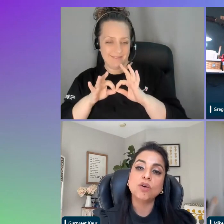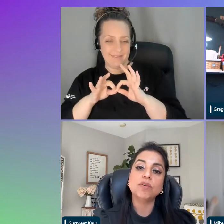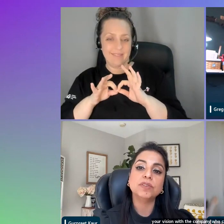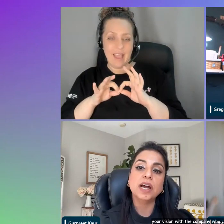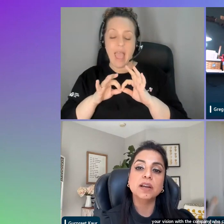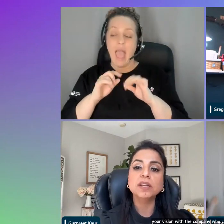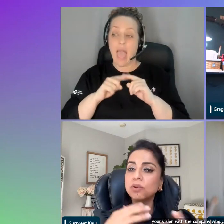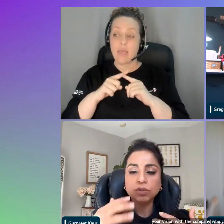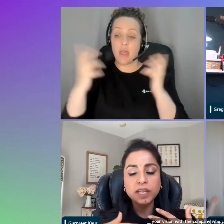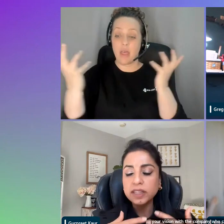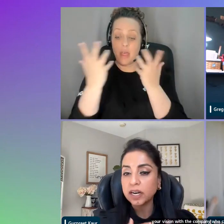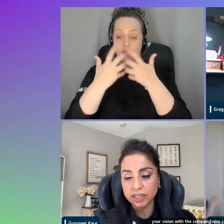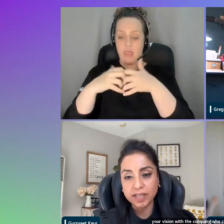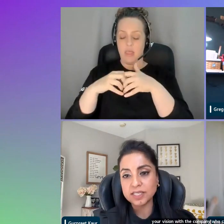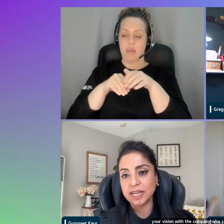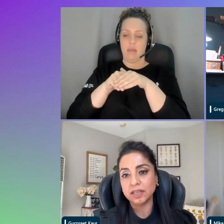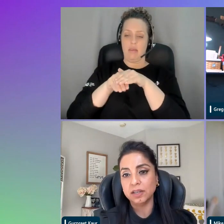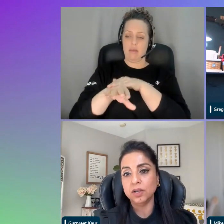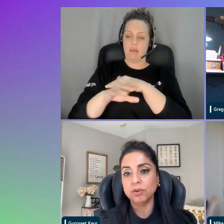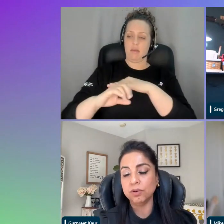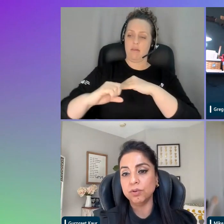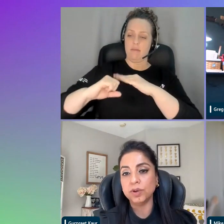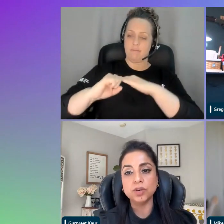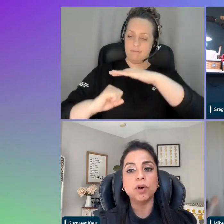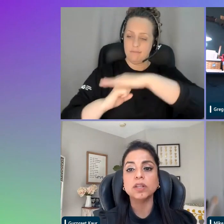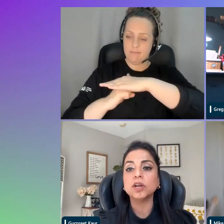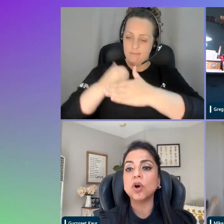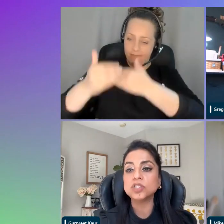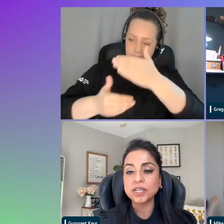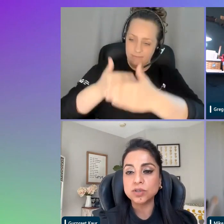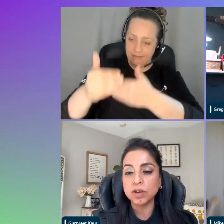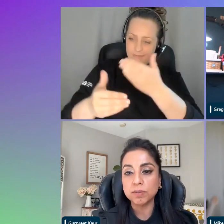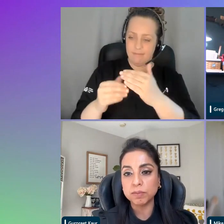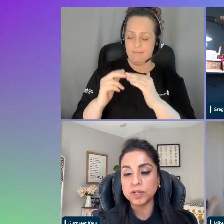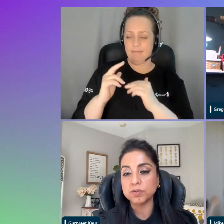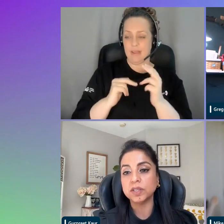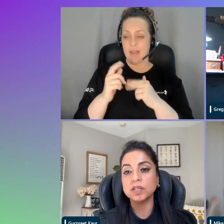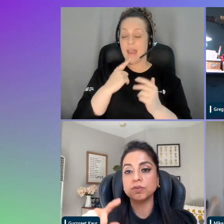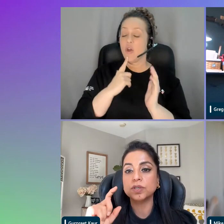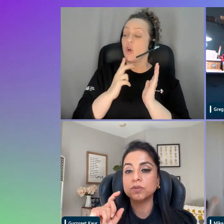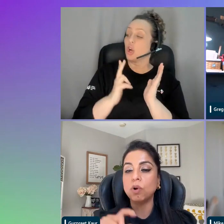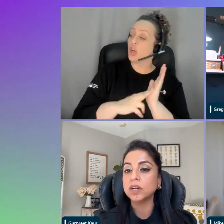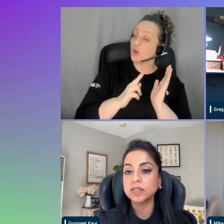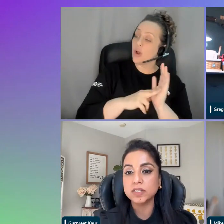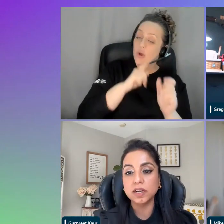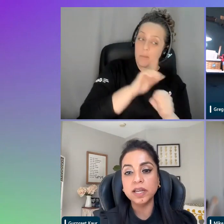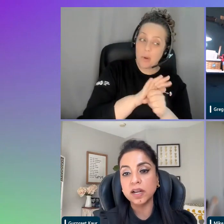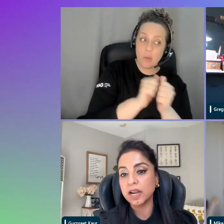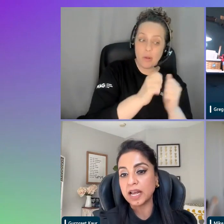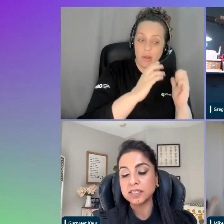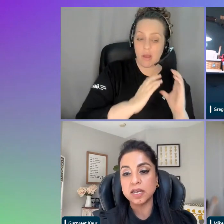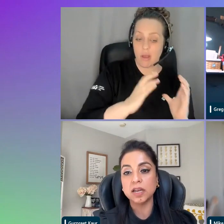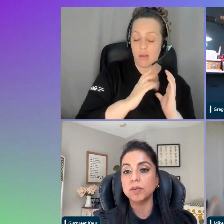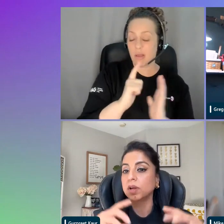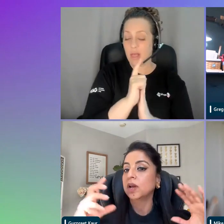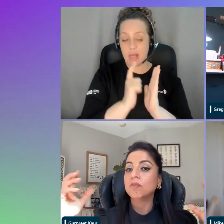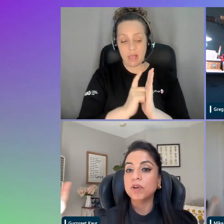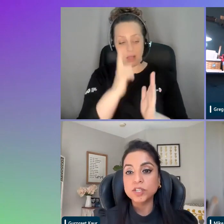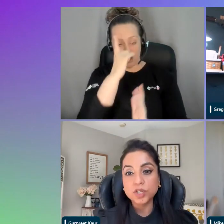then building the business case off of that. And you know, then there are things that you know you can do. Are there contractual commitments with customers? What is the legal